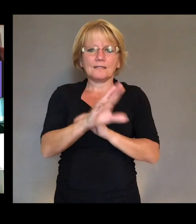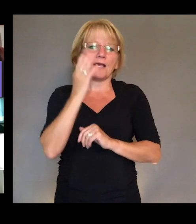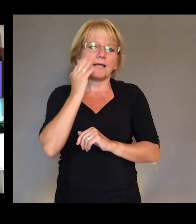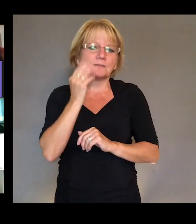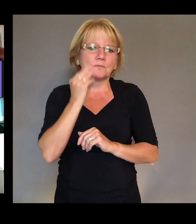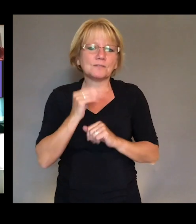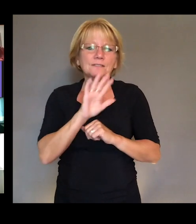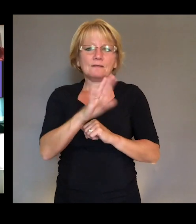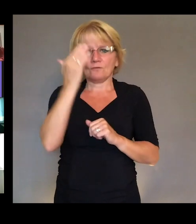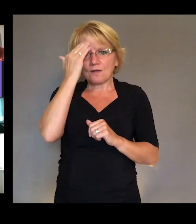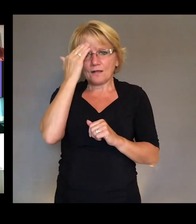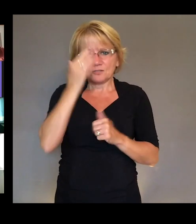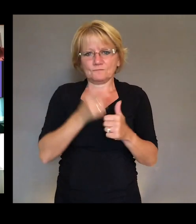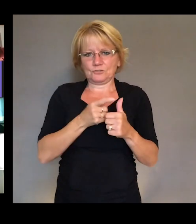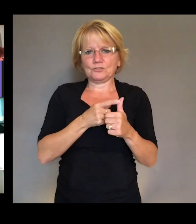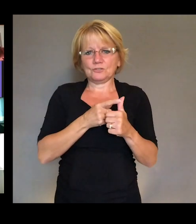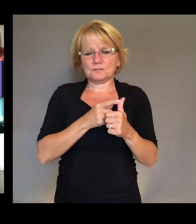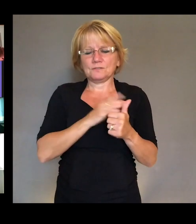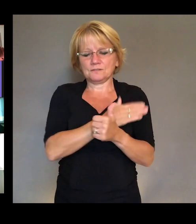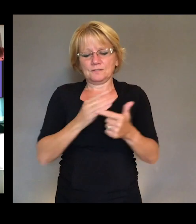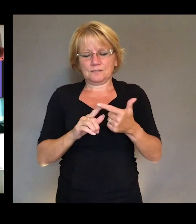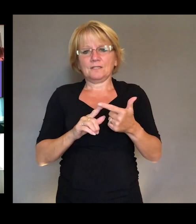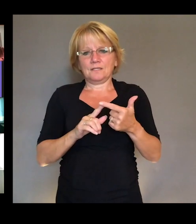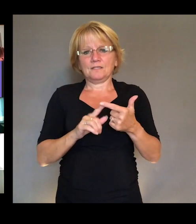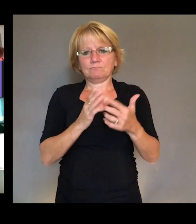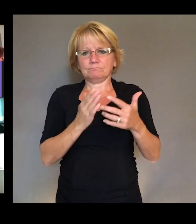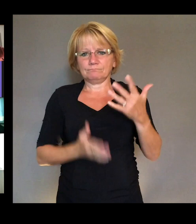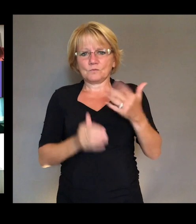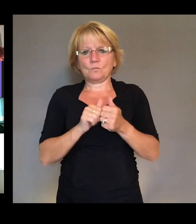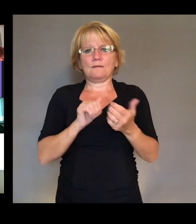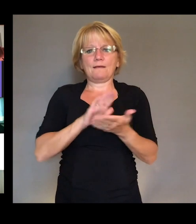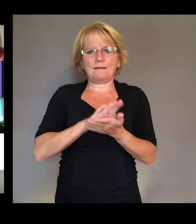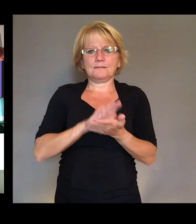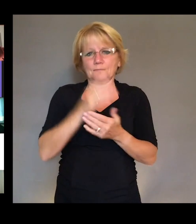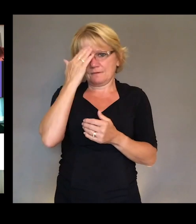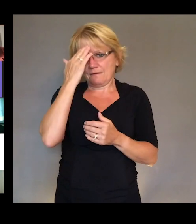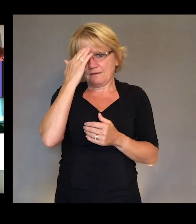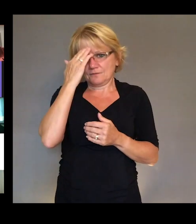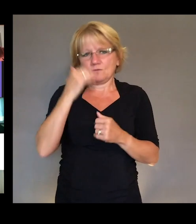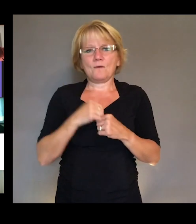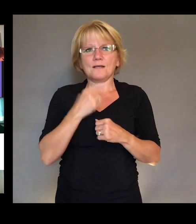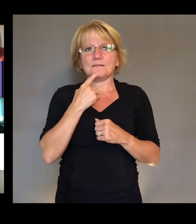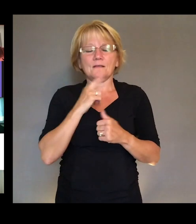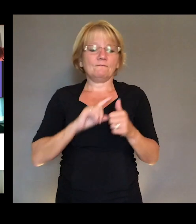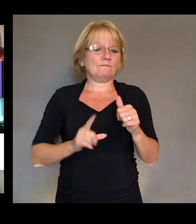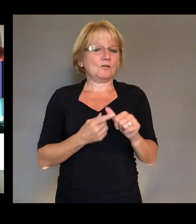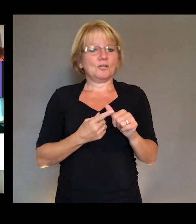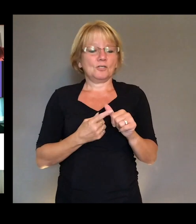their funds of knowledge, before we move on to the academic knowledge that we wanna teach them. So I would argue that the first step